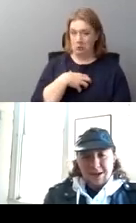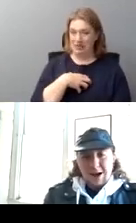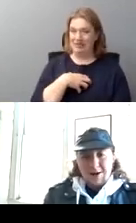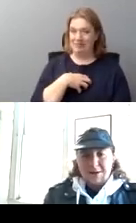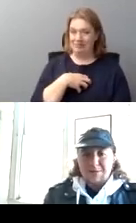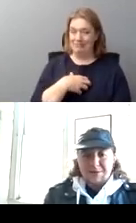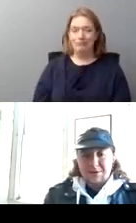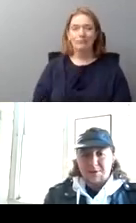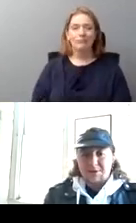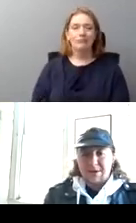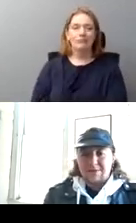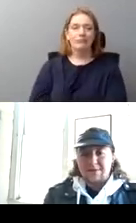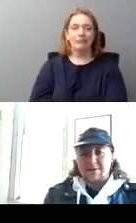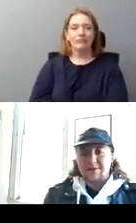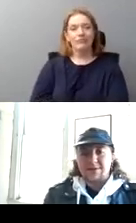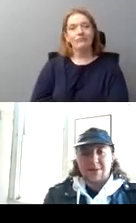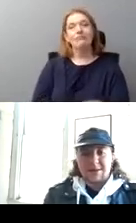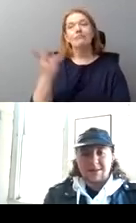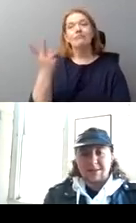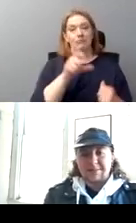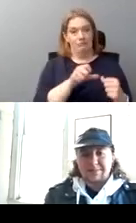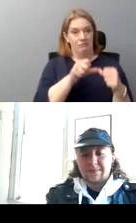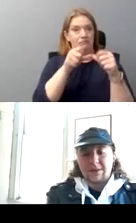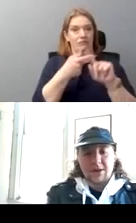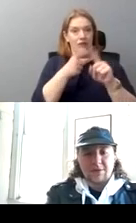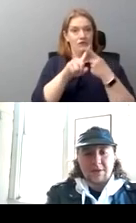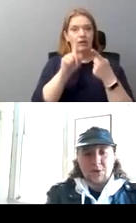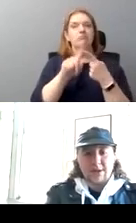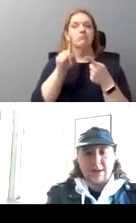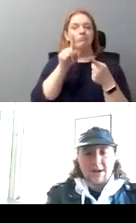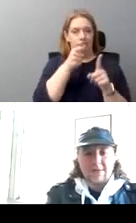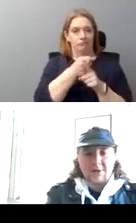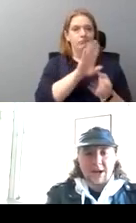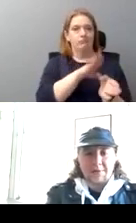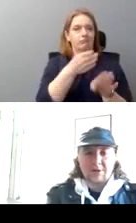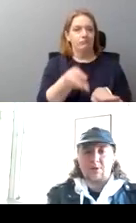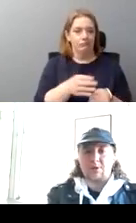Ireland and Mr. Gordon remained friends until it's passing. The victorian at 500 Capp Street holds